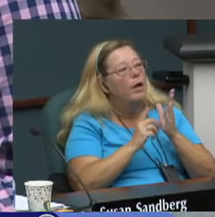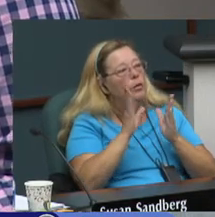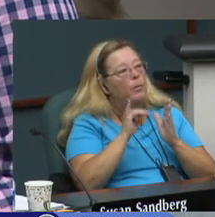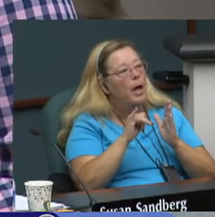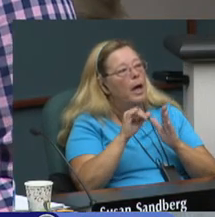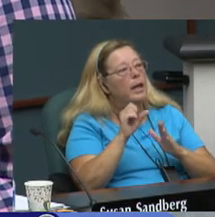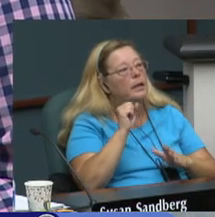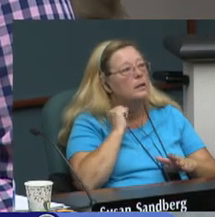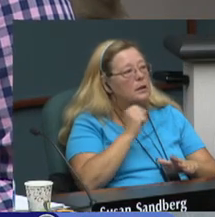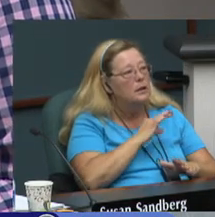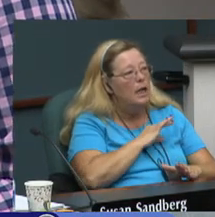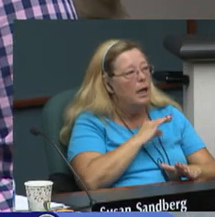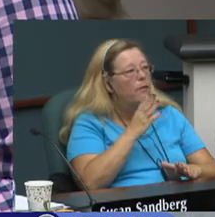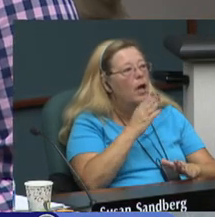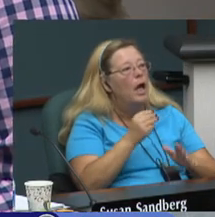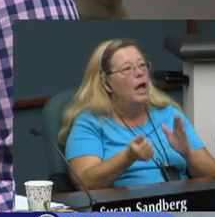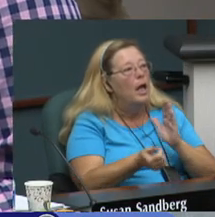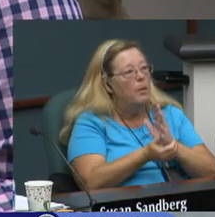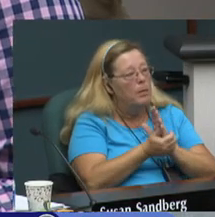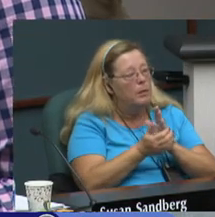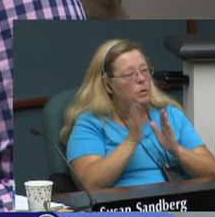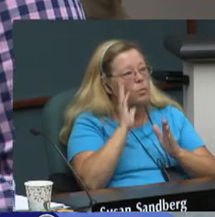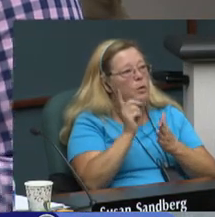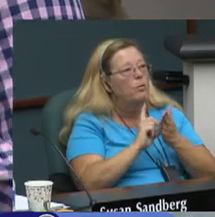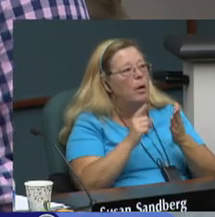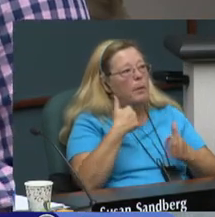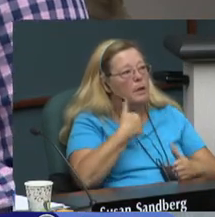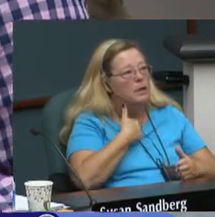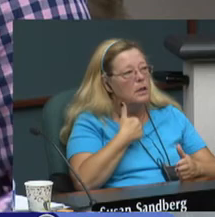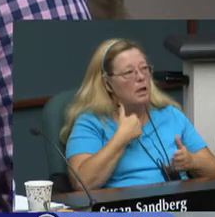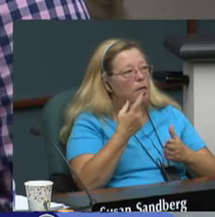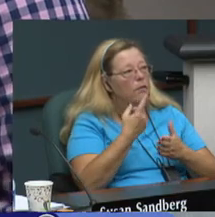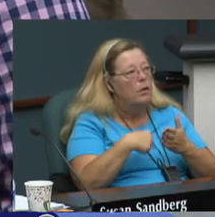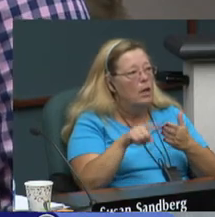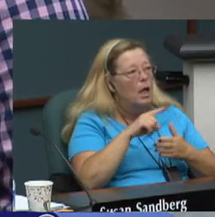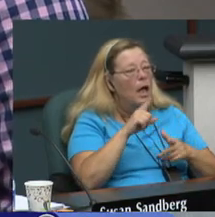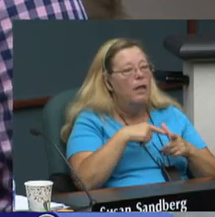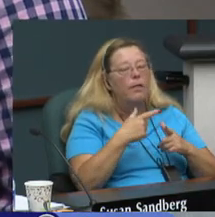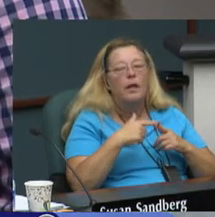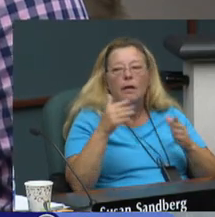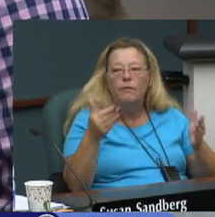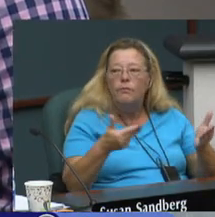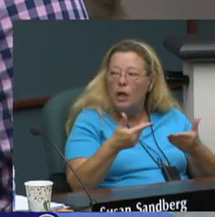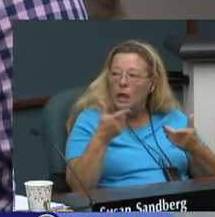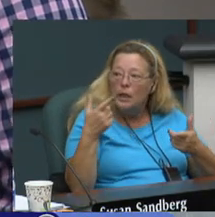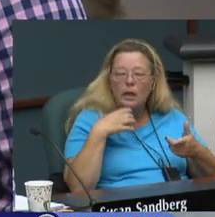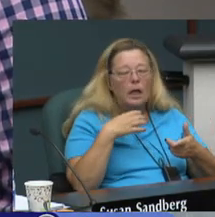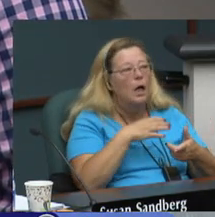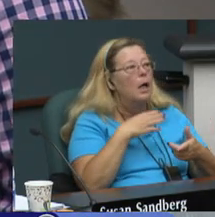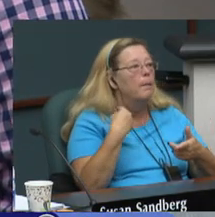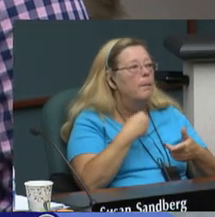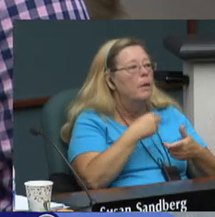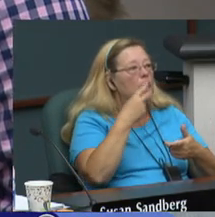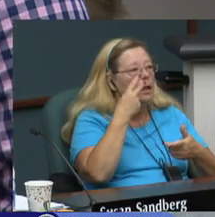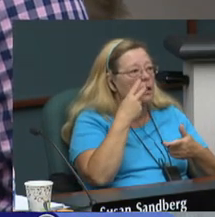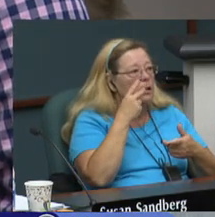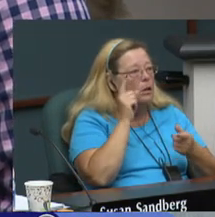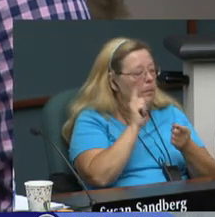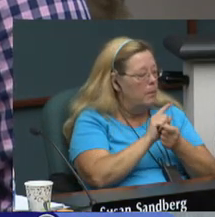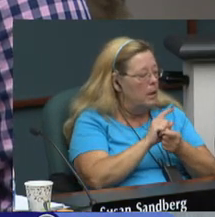amendments by ourselves this weekend and then we'll be inviting council members to come meet with us and senior environmental planner Linda Thompson to